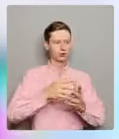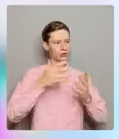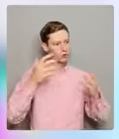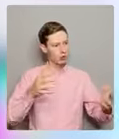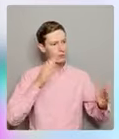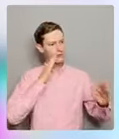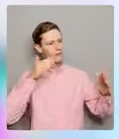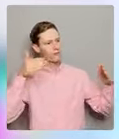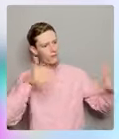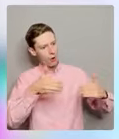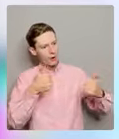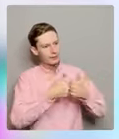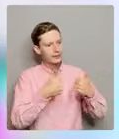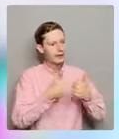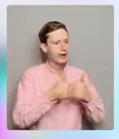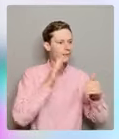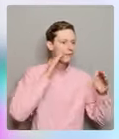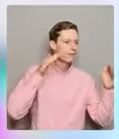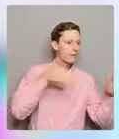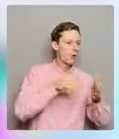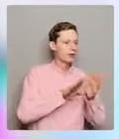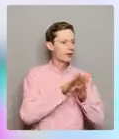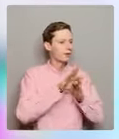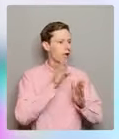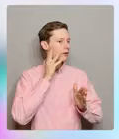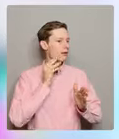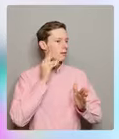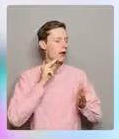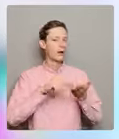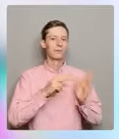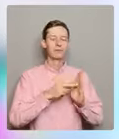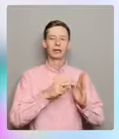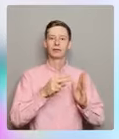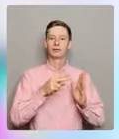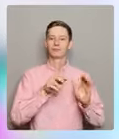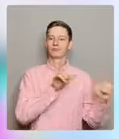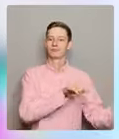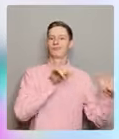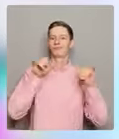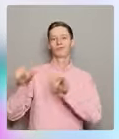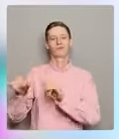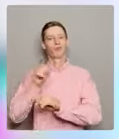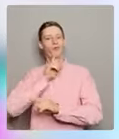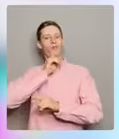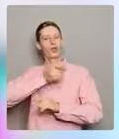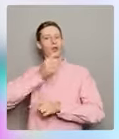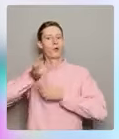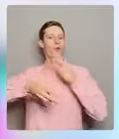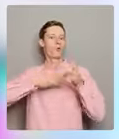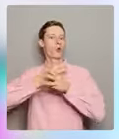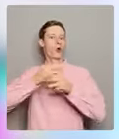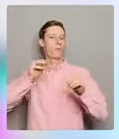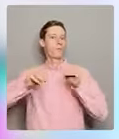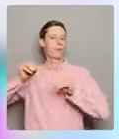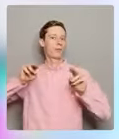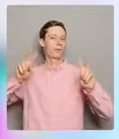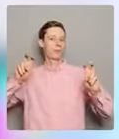is that so much of the focus of developing games and experiences for VR has been on this concept of replicating real world movement, right?